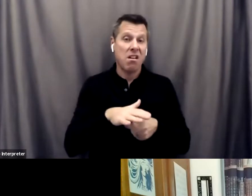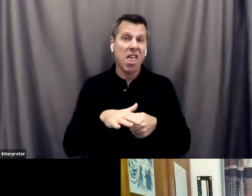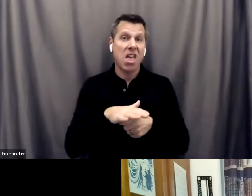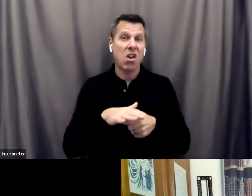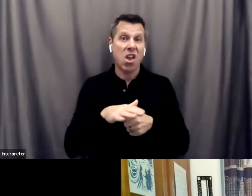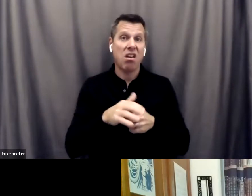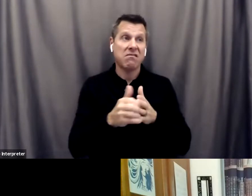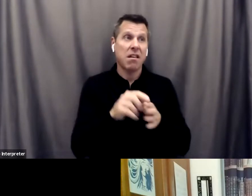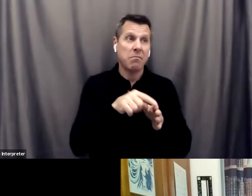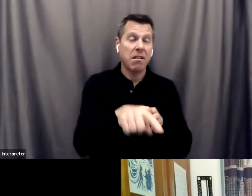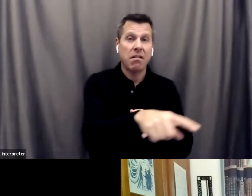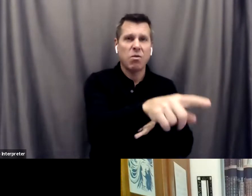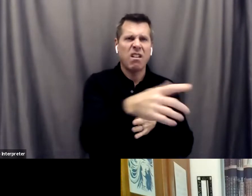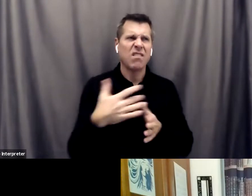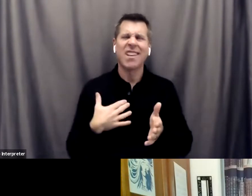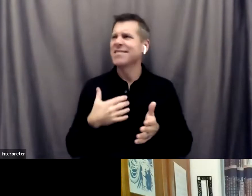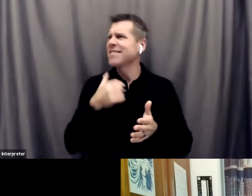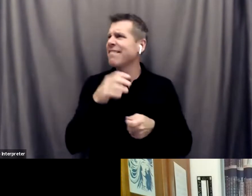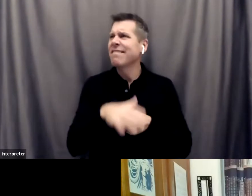can just let me know. And I'll let you know who your representative is.